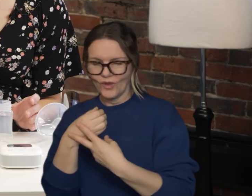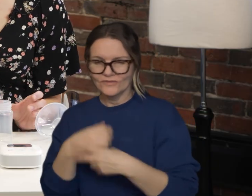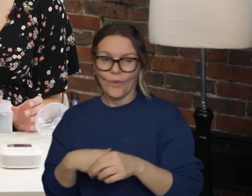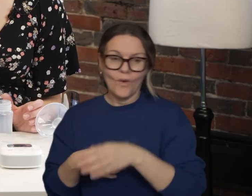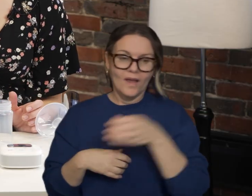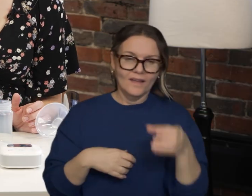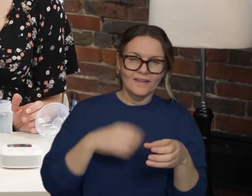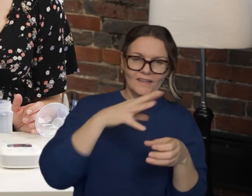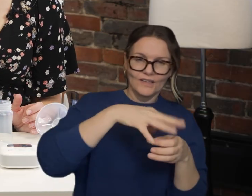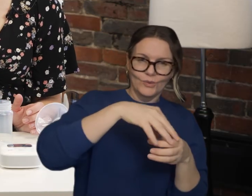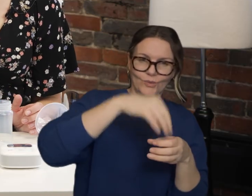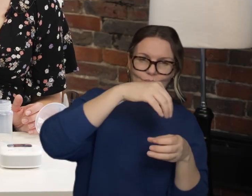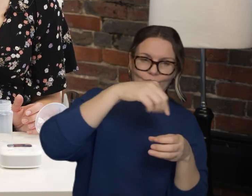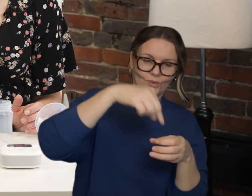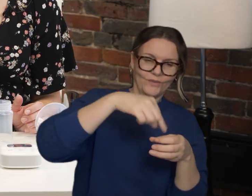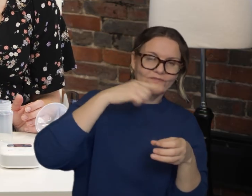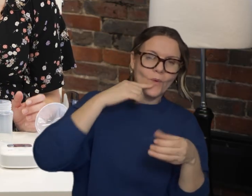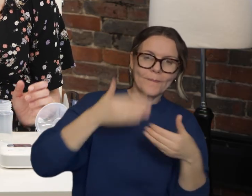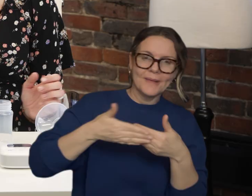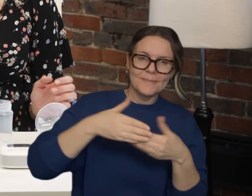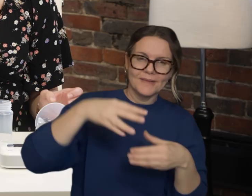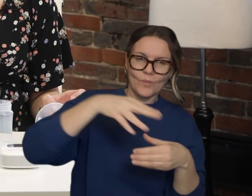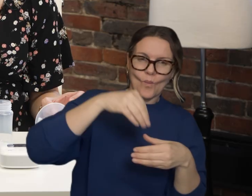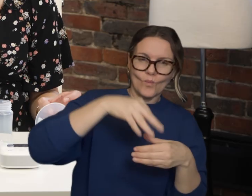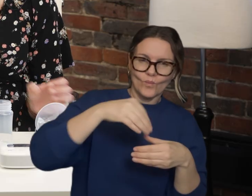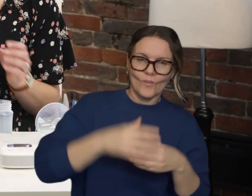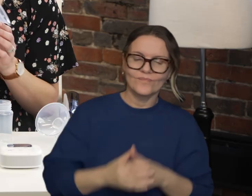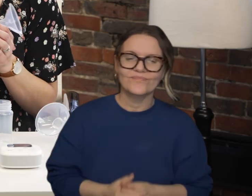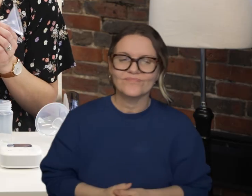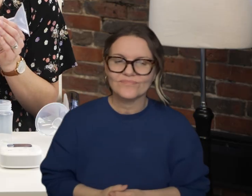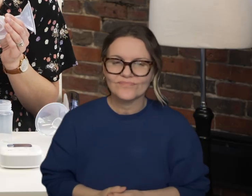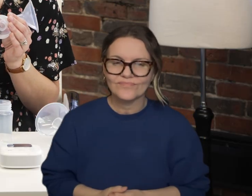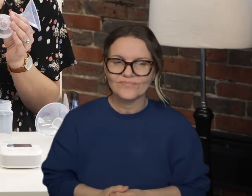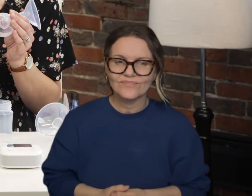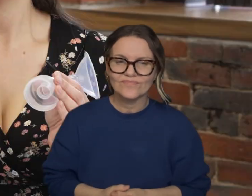and then we move into our breast shield so the breast shield itself is going to have the